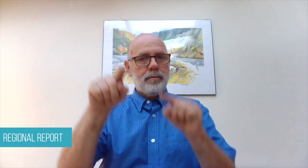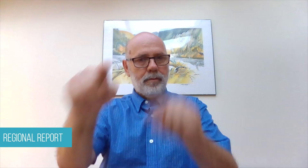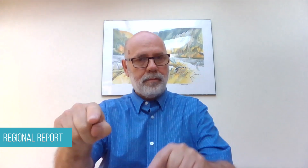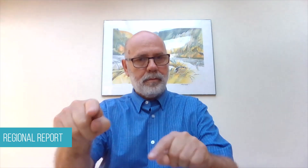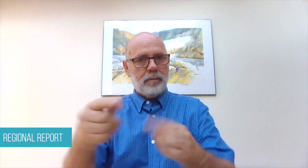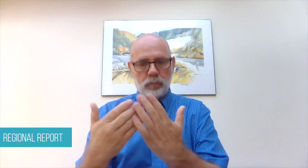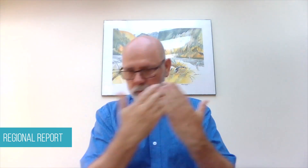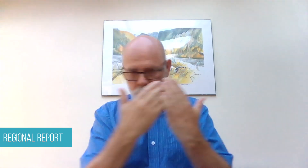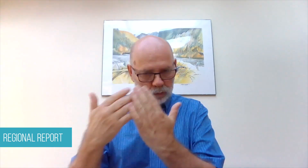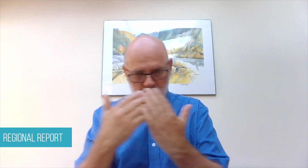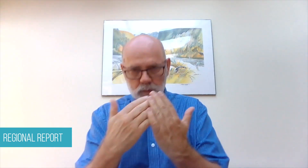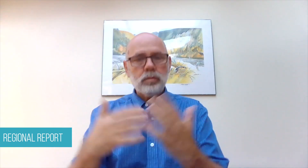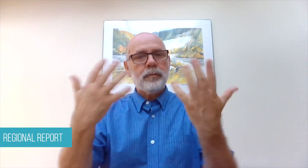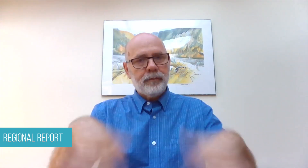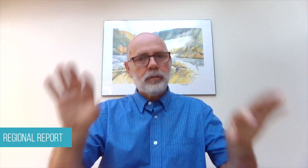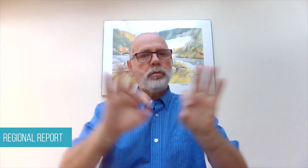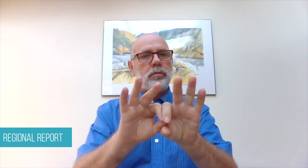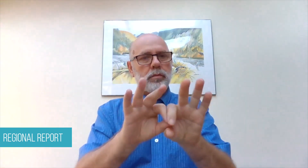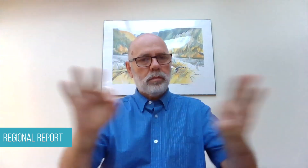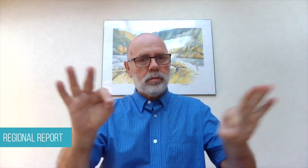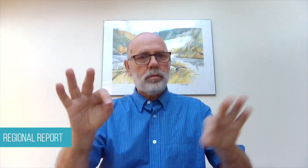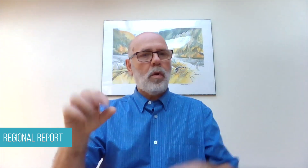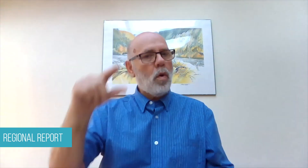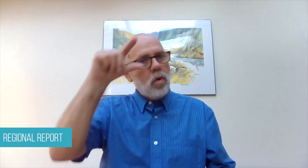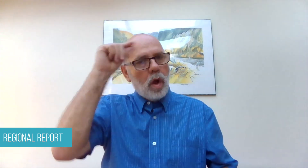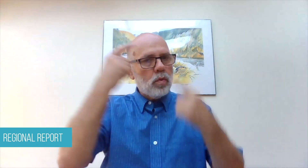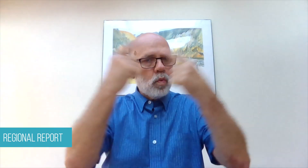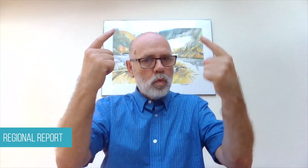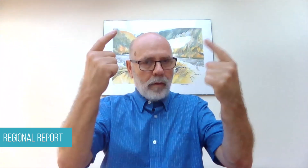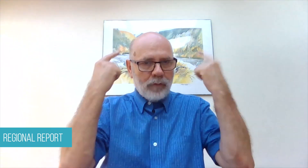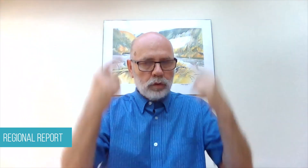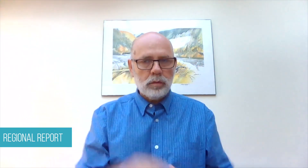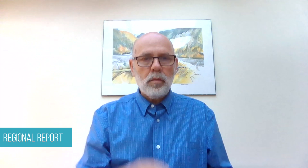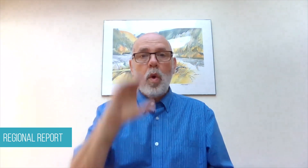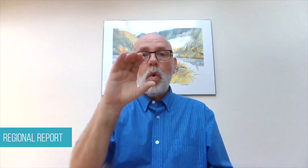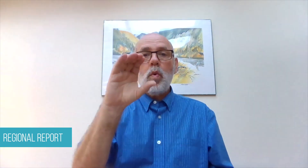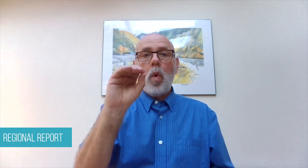Cody asked the Manitoba government to provide funding